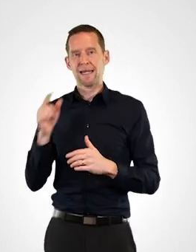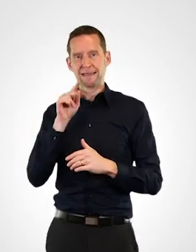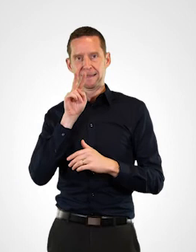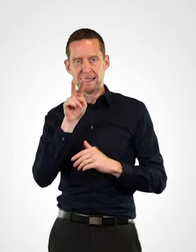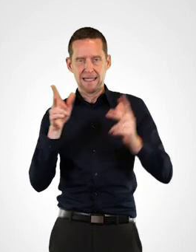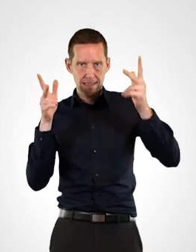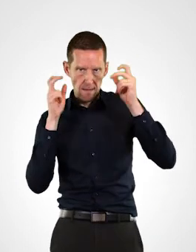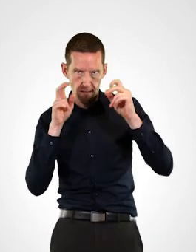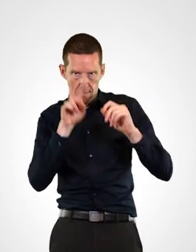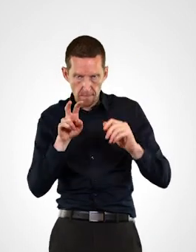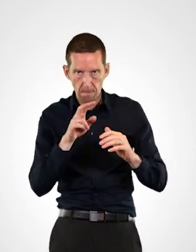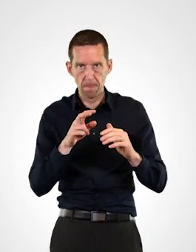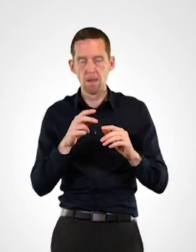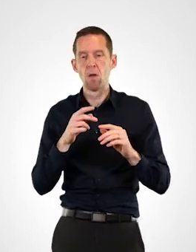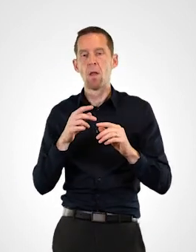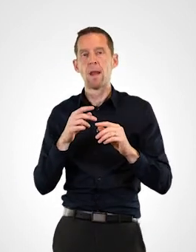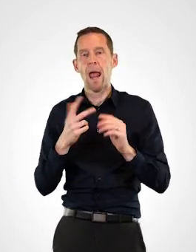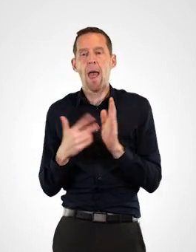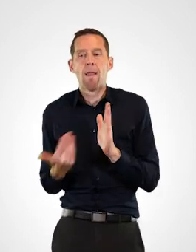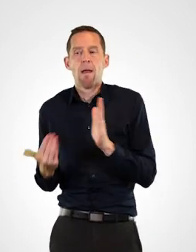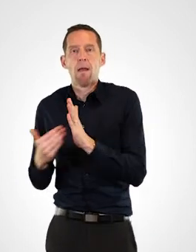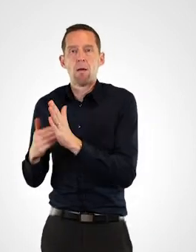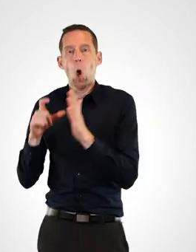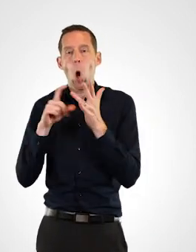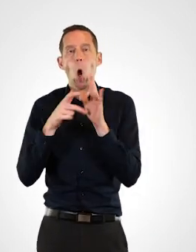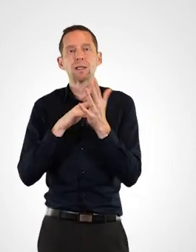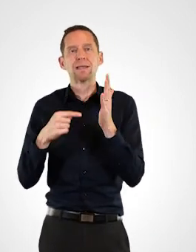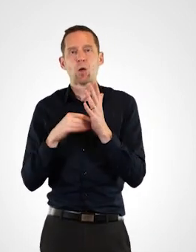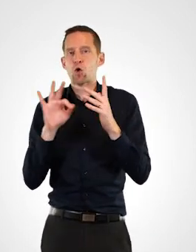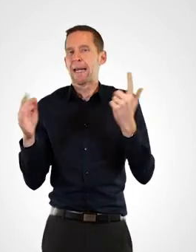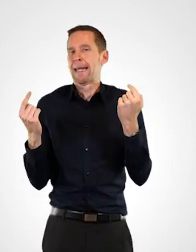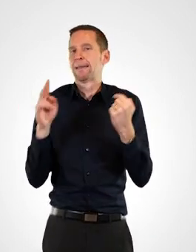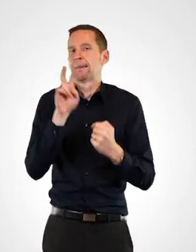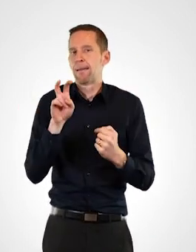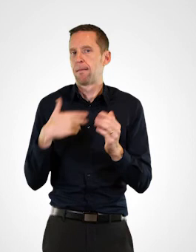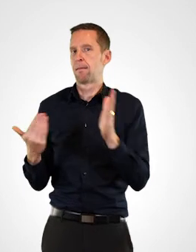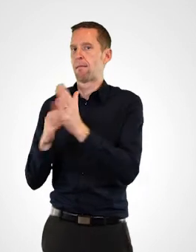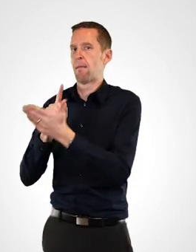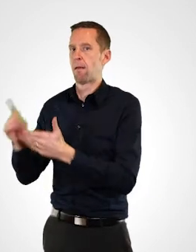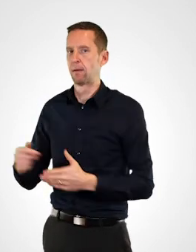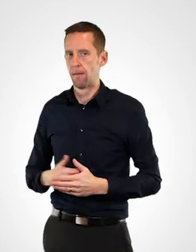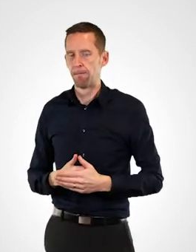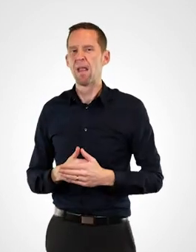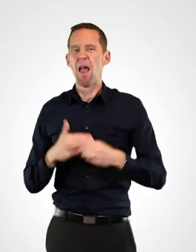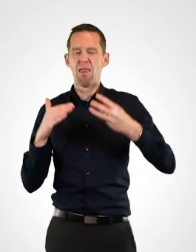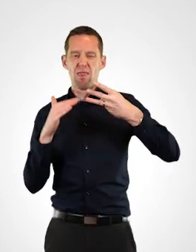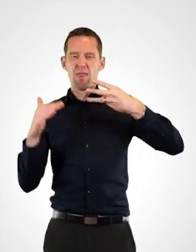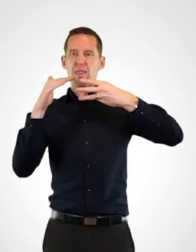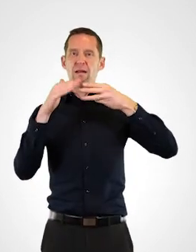and hear and then introduce less visible consonants, newer consonants, and then move on to the advanced-form levels